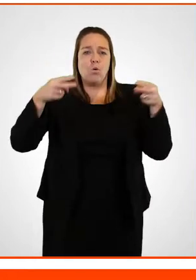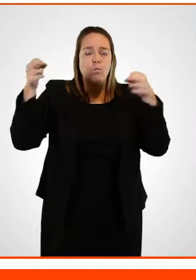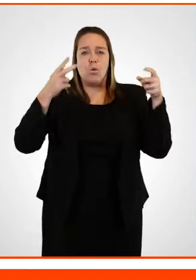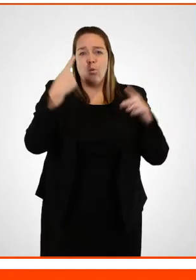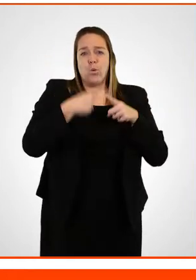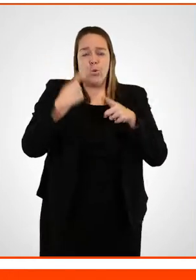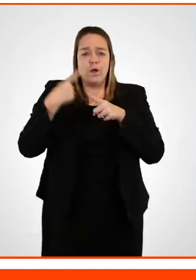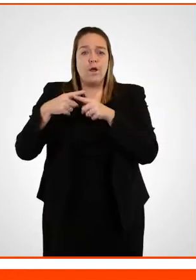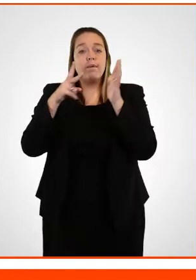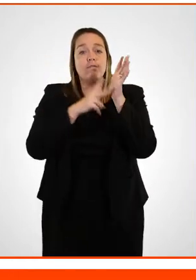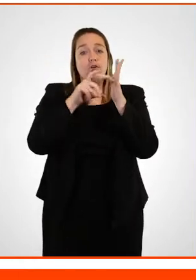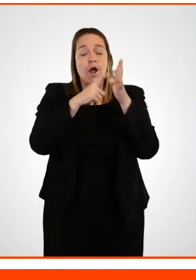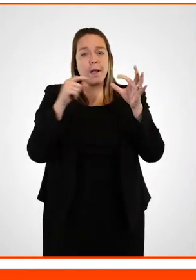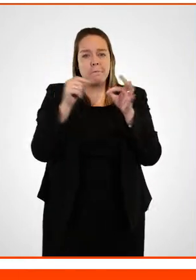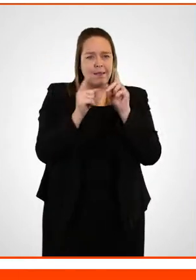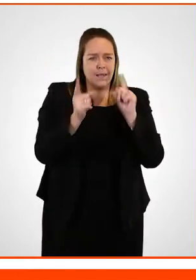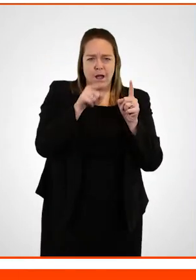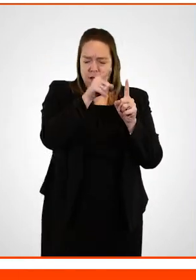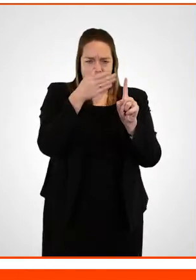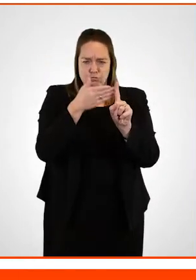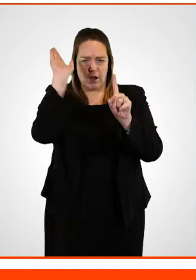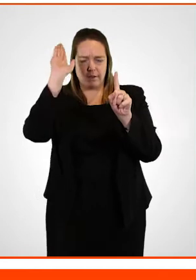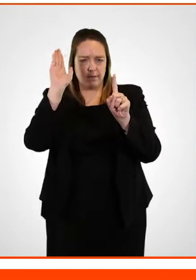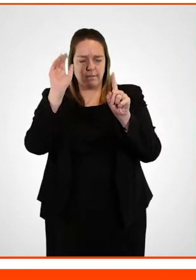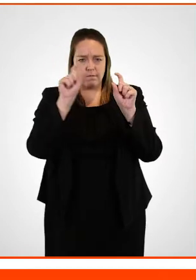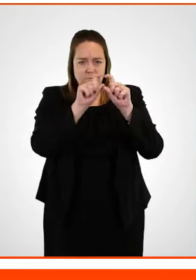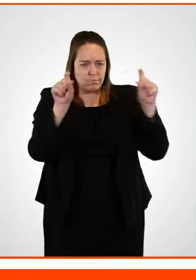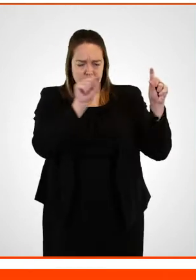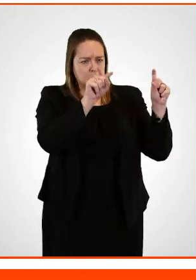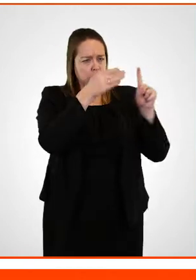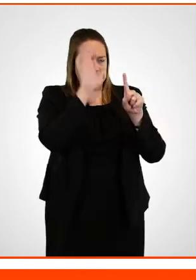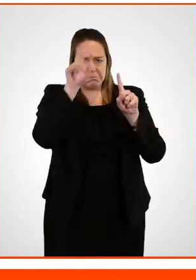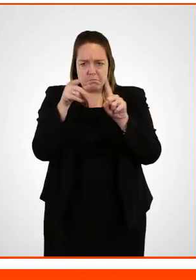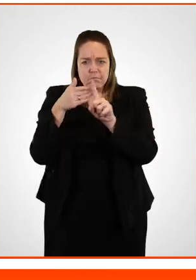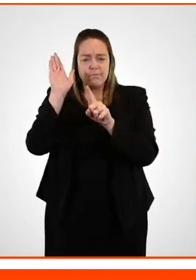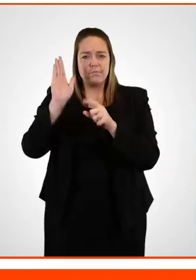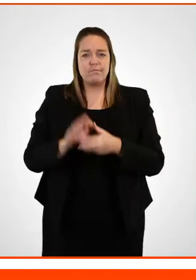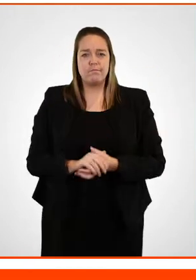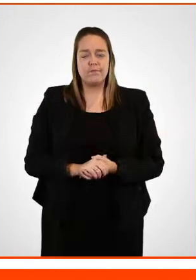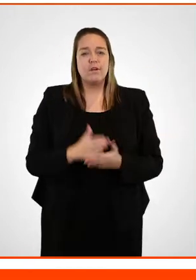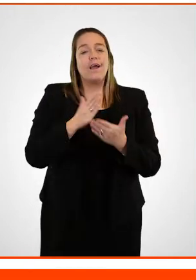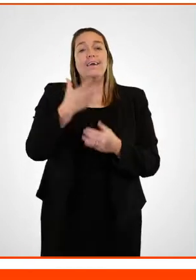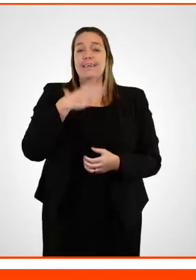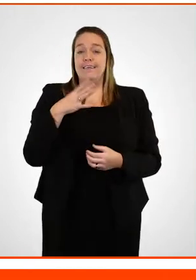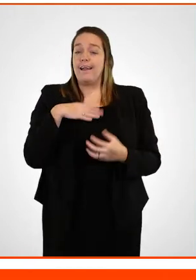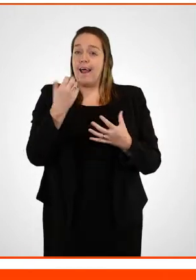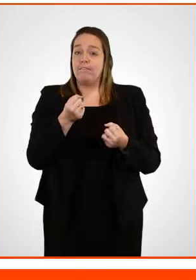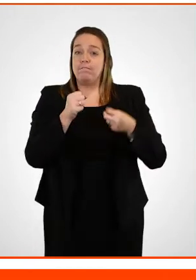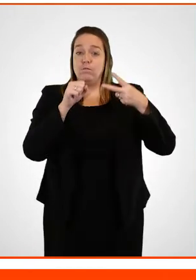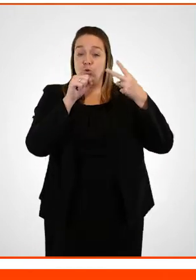that the vocabulary is sometimes very abstract and it requires two things at one time,